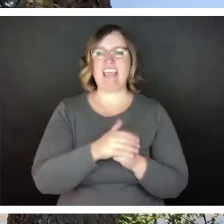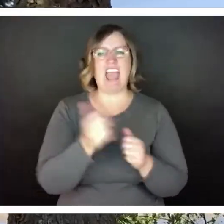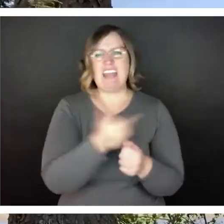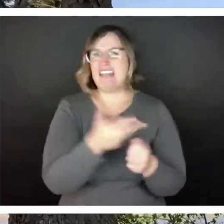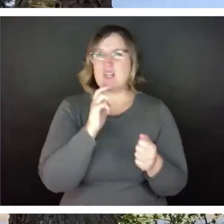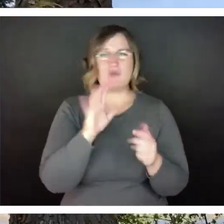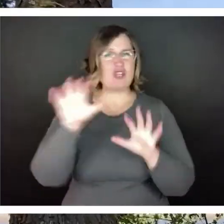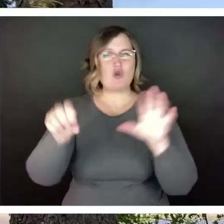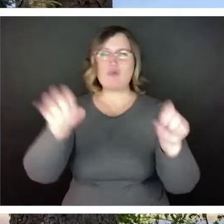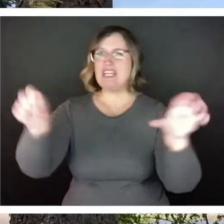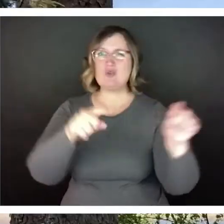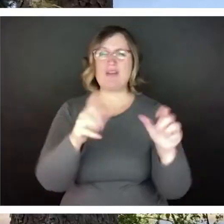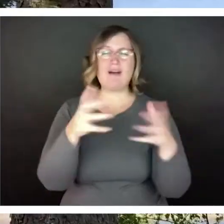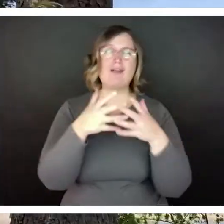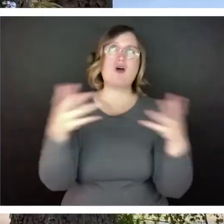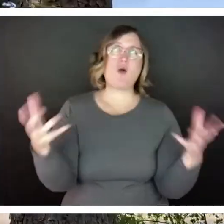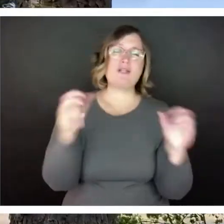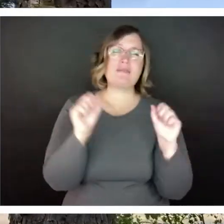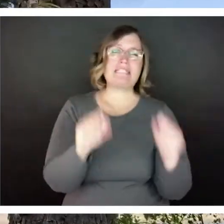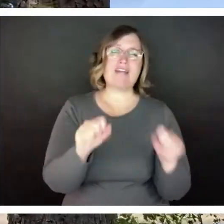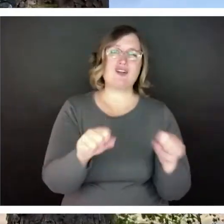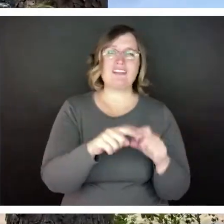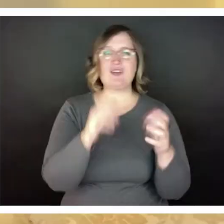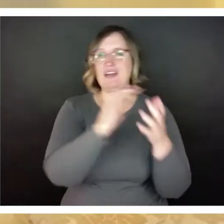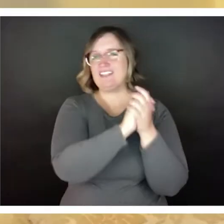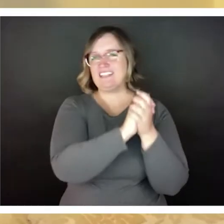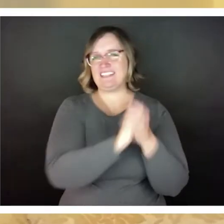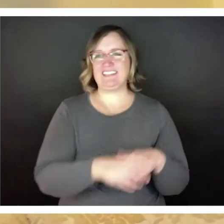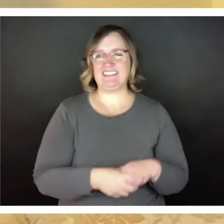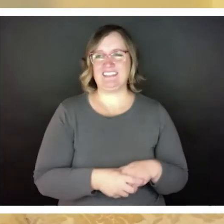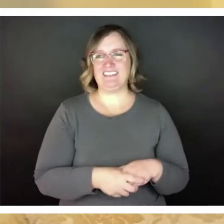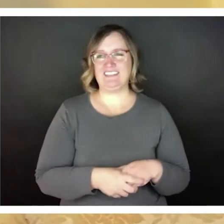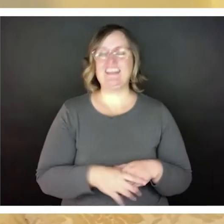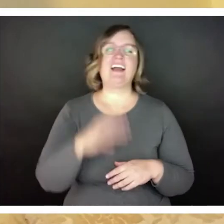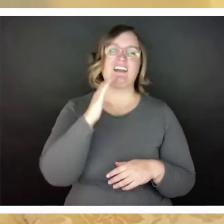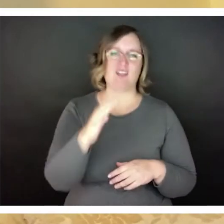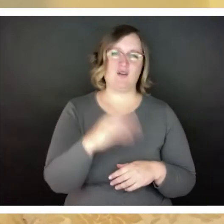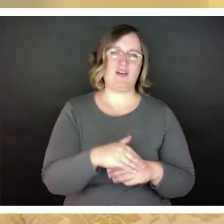You have awesome potential. Congratulations. Hello and congratulations from me,